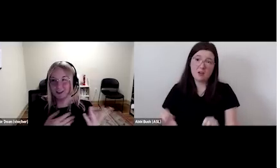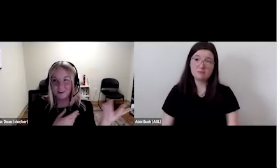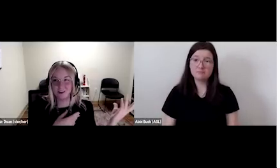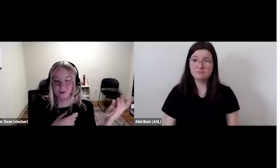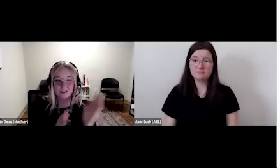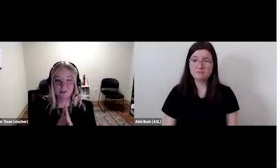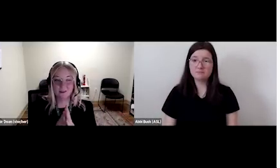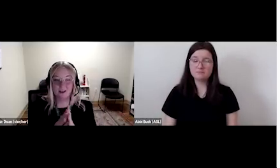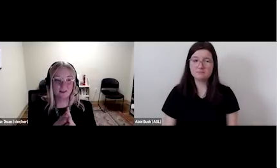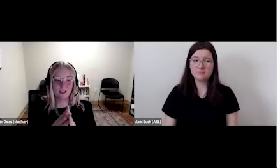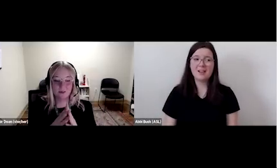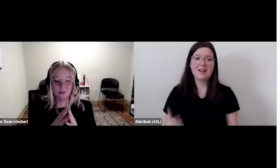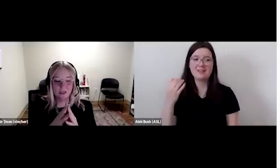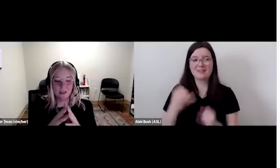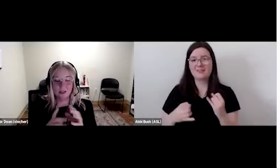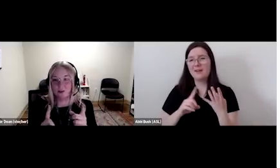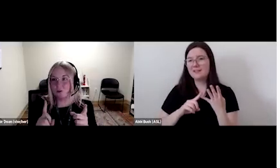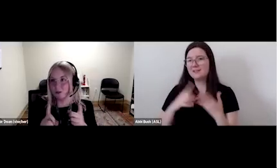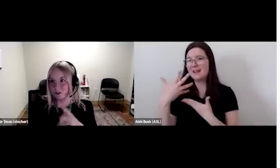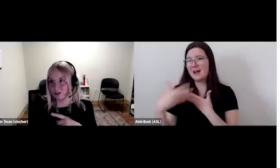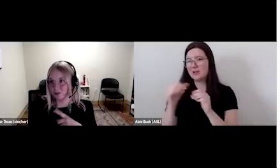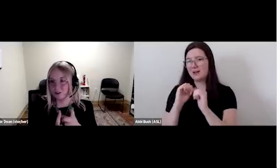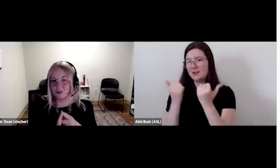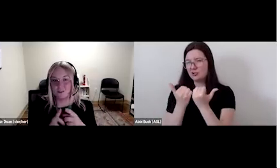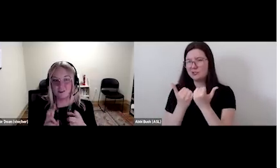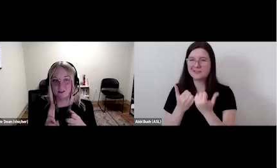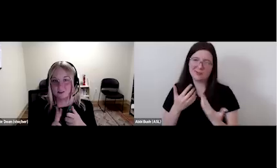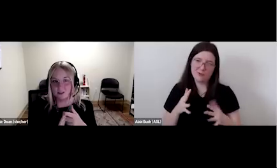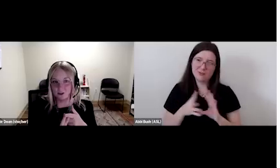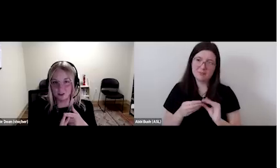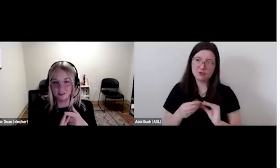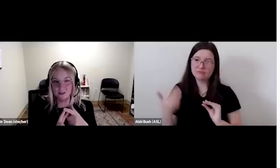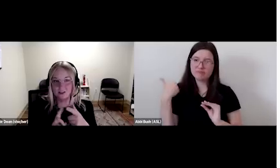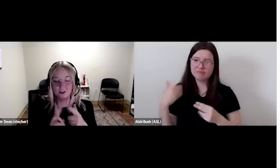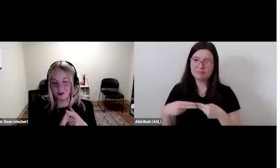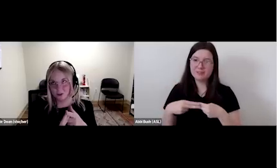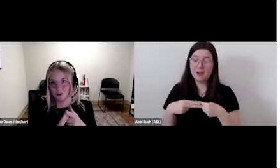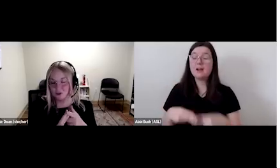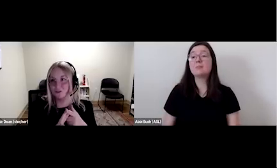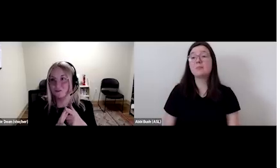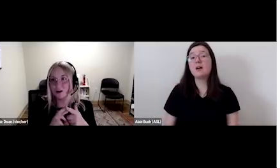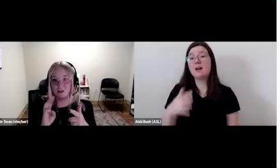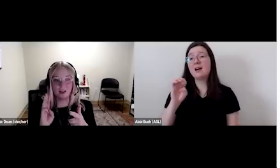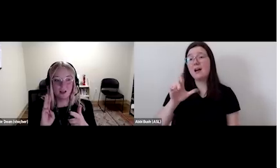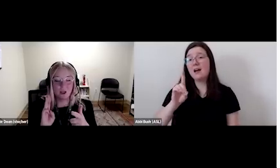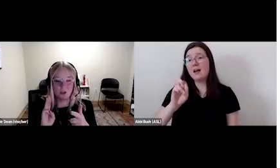and I kind of talked about this in the last slide, but looping in your elder services, your department of children and family,